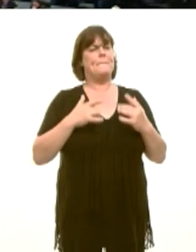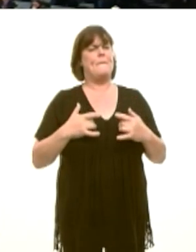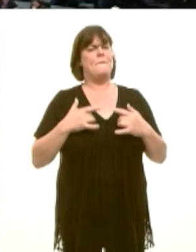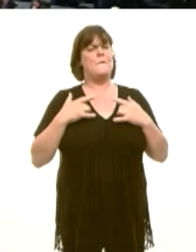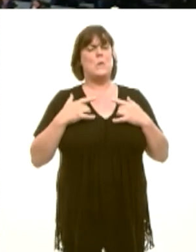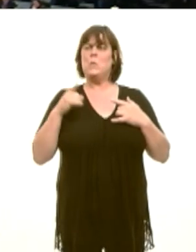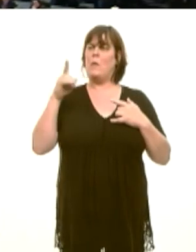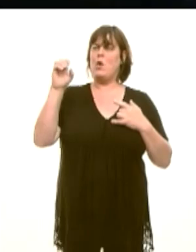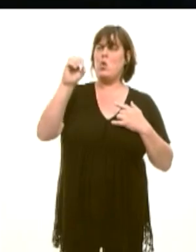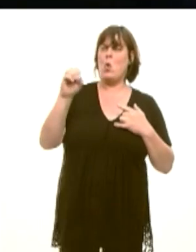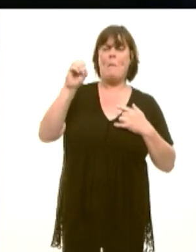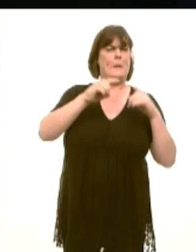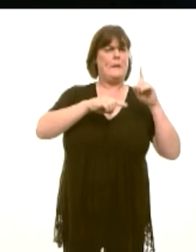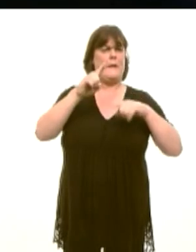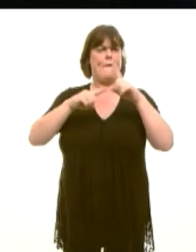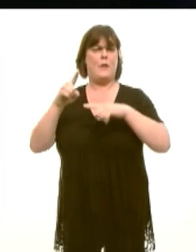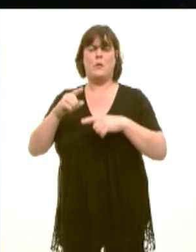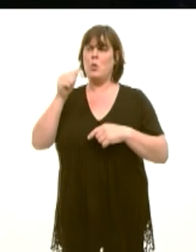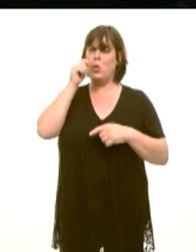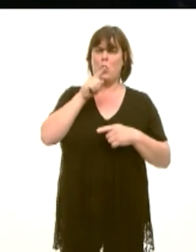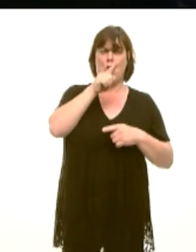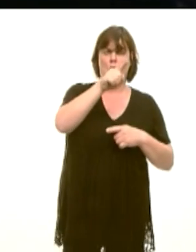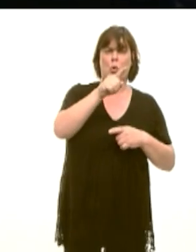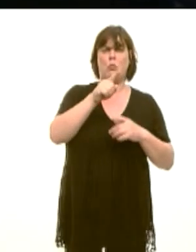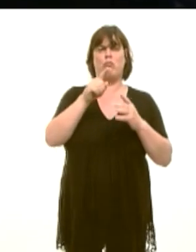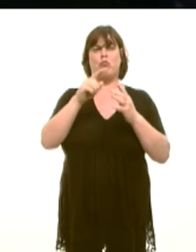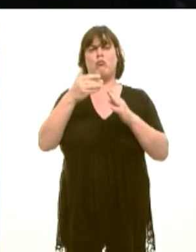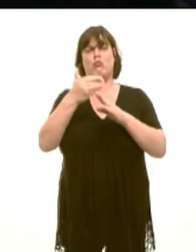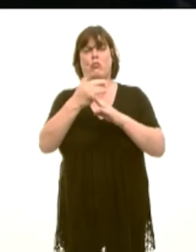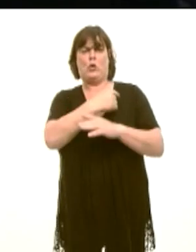EU membershipóyours, the trade unionsí, and Jeremy Corbynís. The Federation of Small